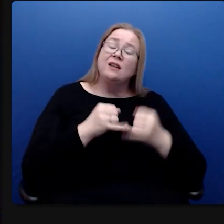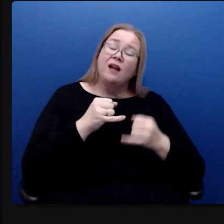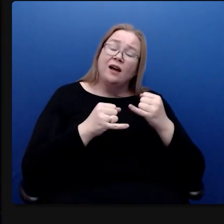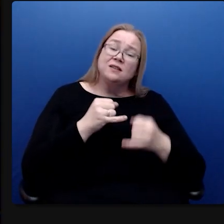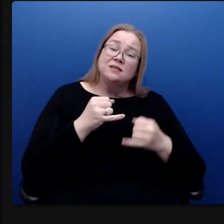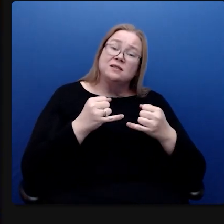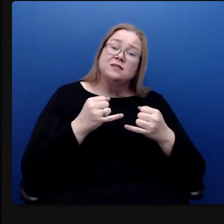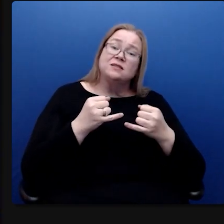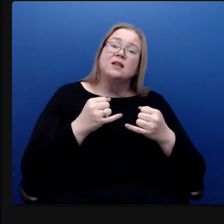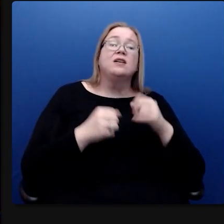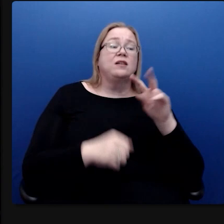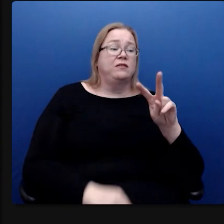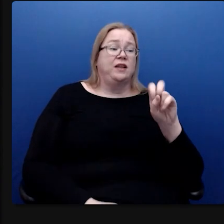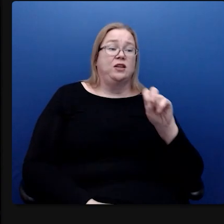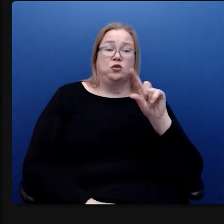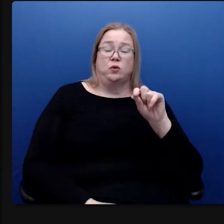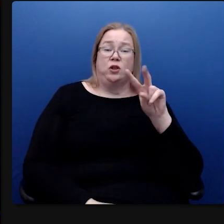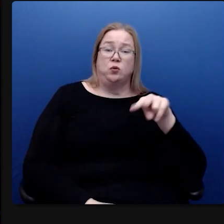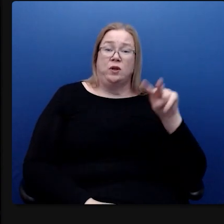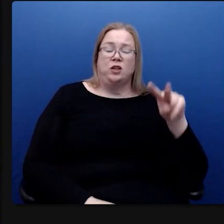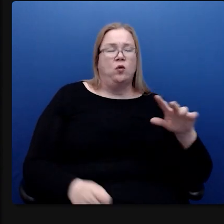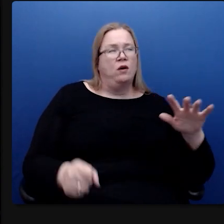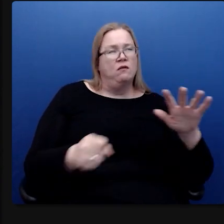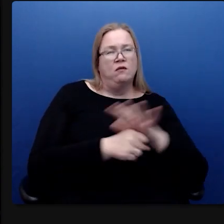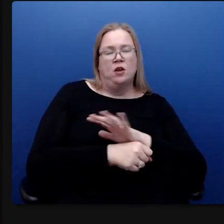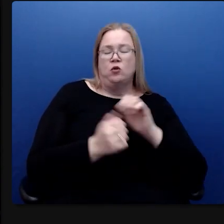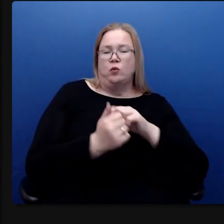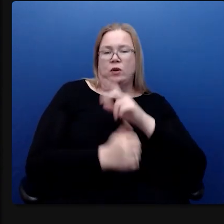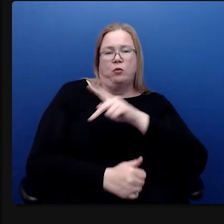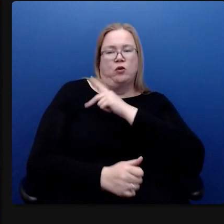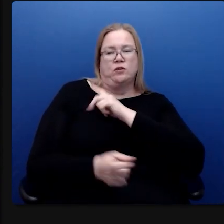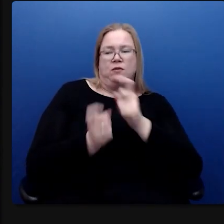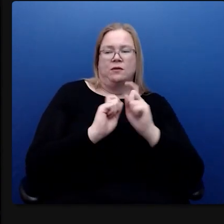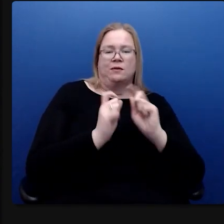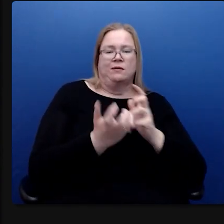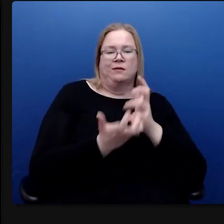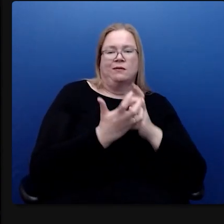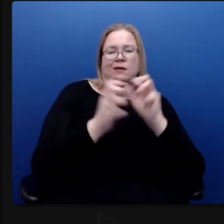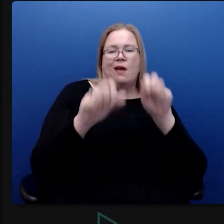Lastly, VS 2022 is filled with personalization options.